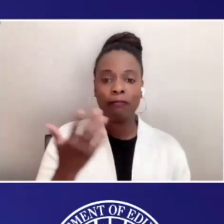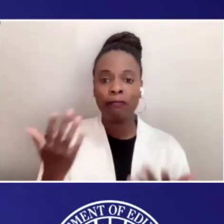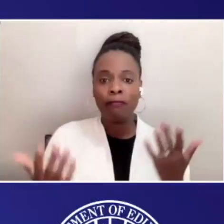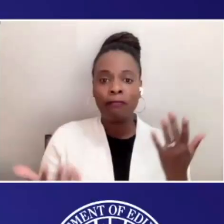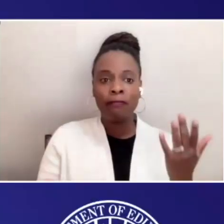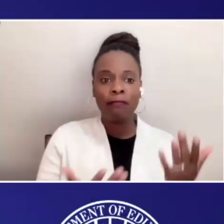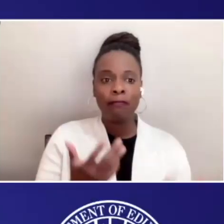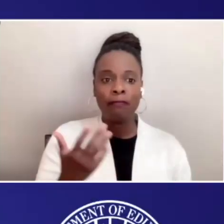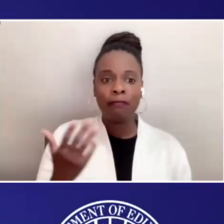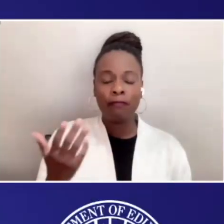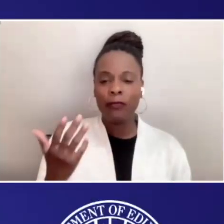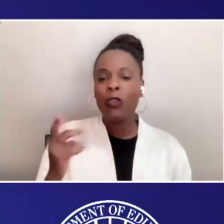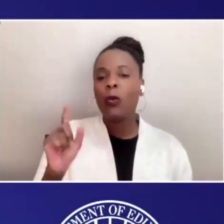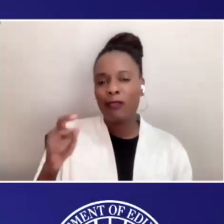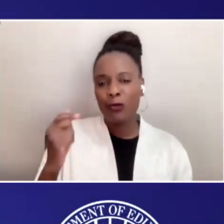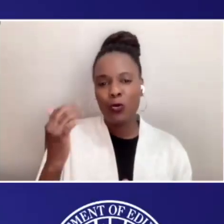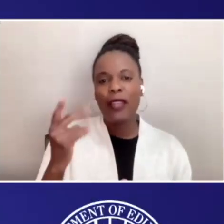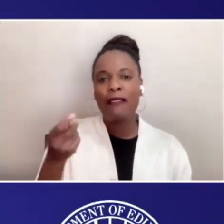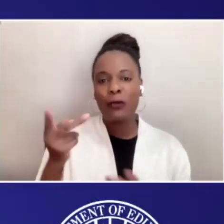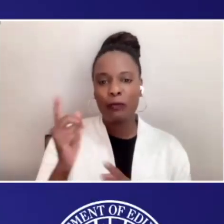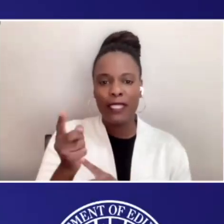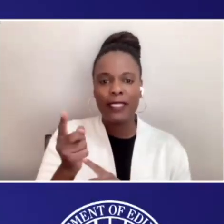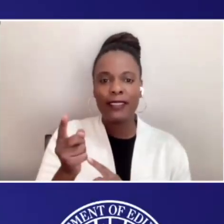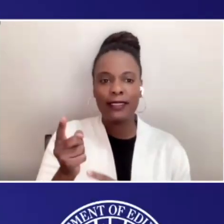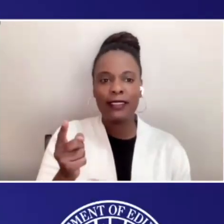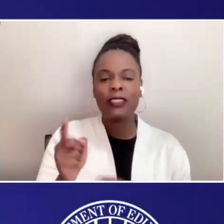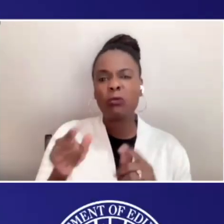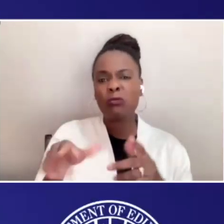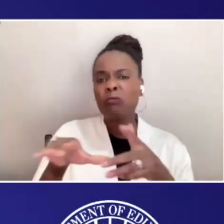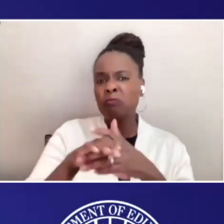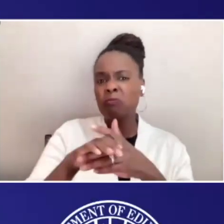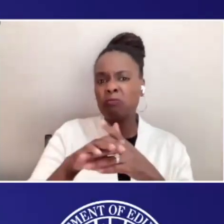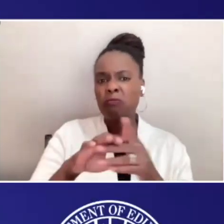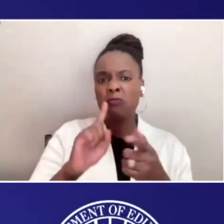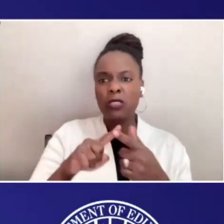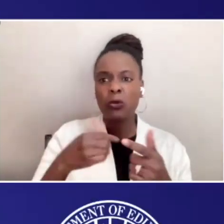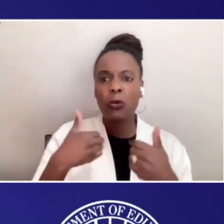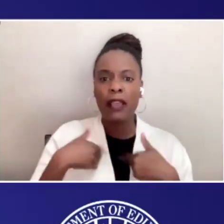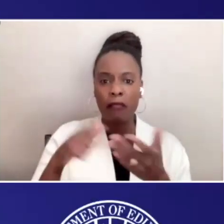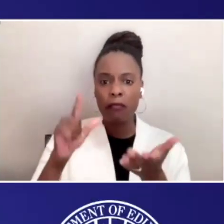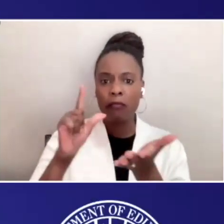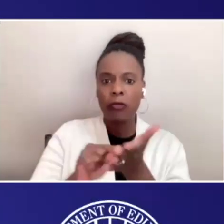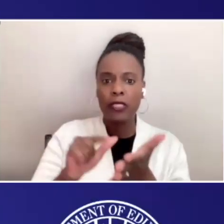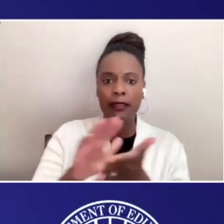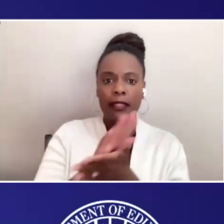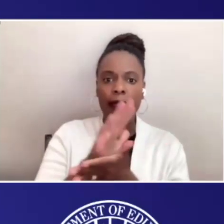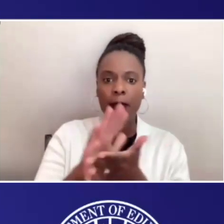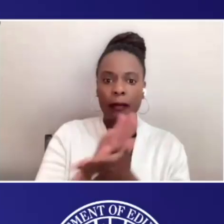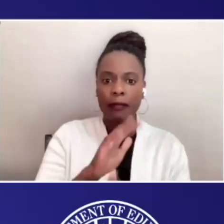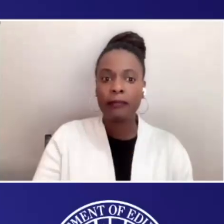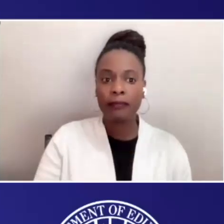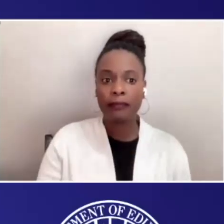We're just going to have to wait a couple of minutes. So we're just going to have to take a break until we have the printed document. Should we take five minutes maybe?